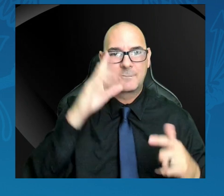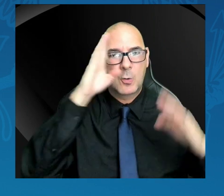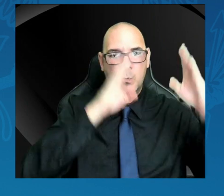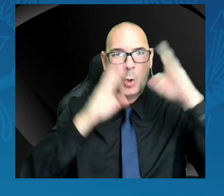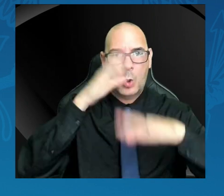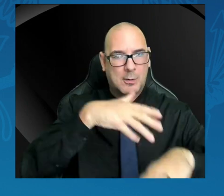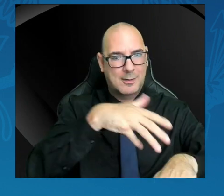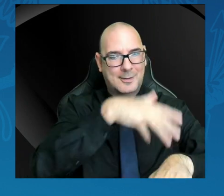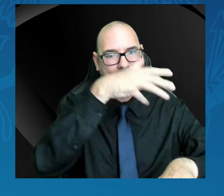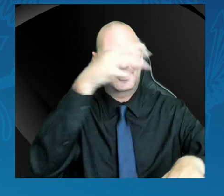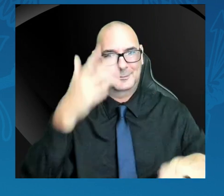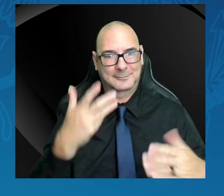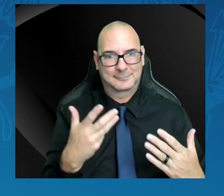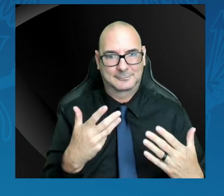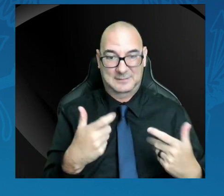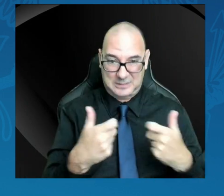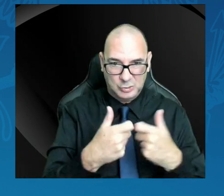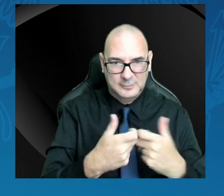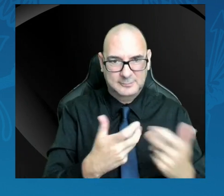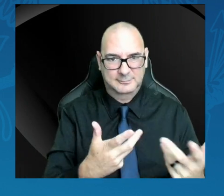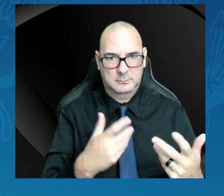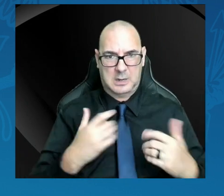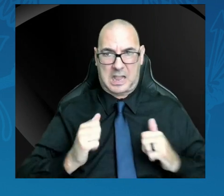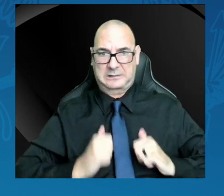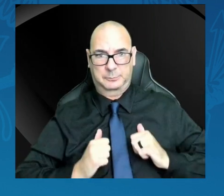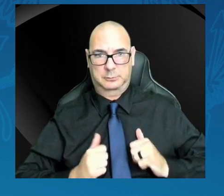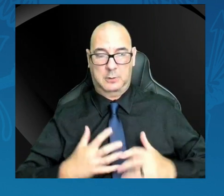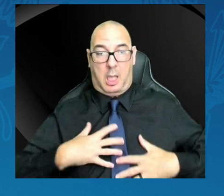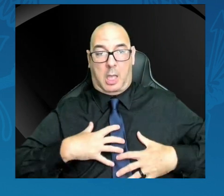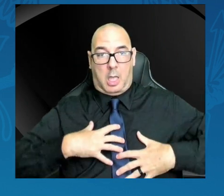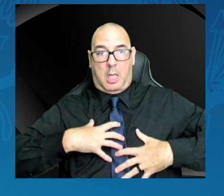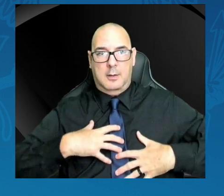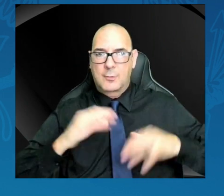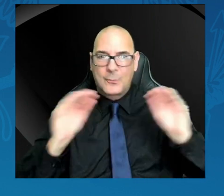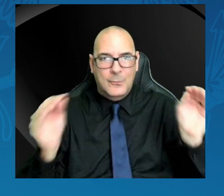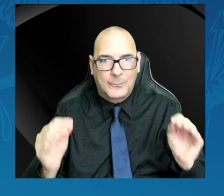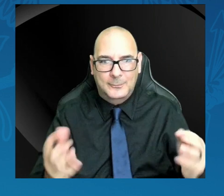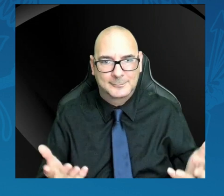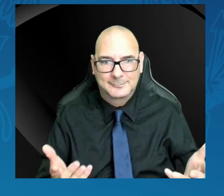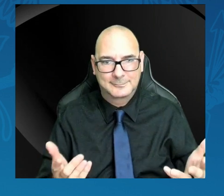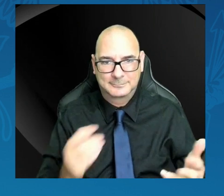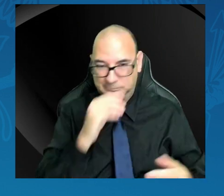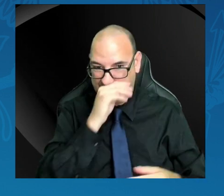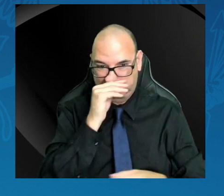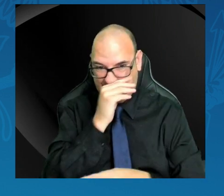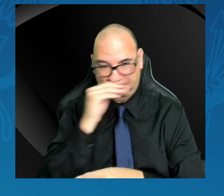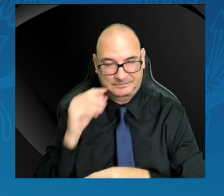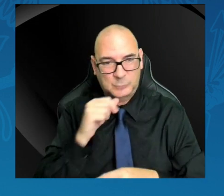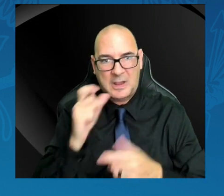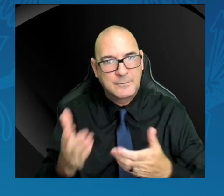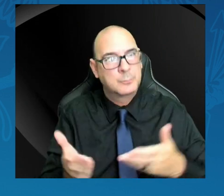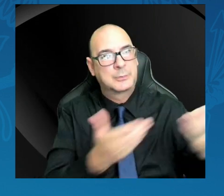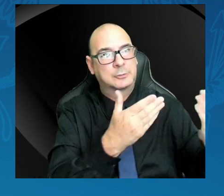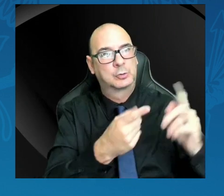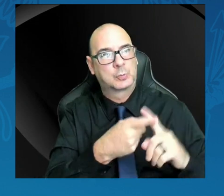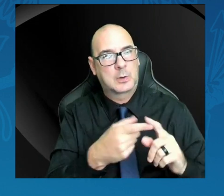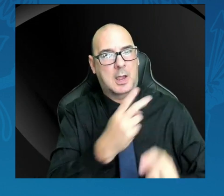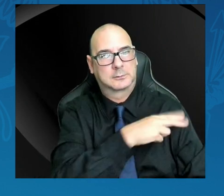For those of us who have had to take a child to the emergency room because of asthma, we know what that fear feels like,